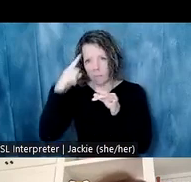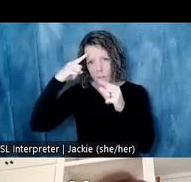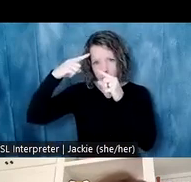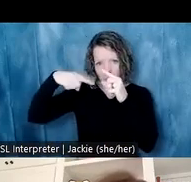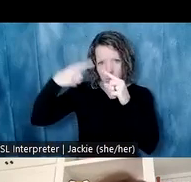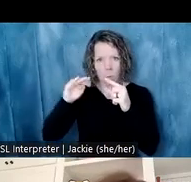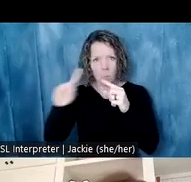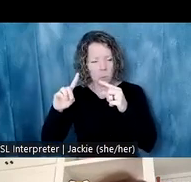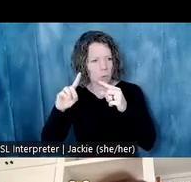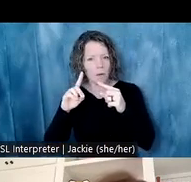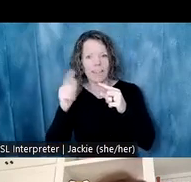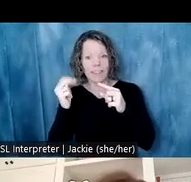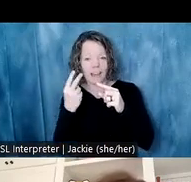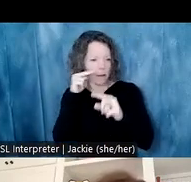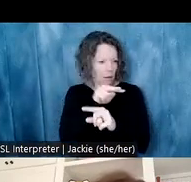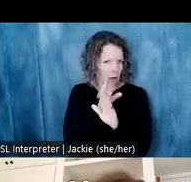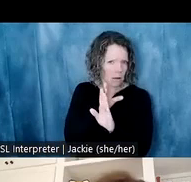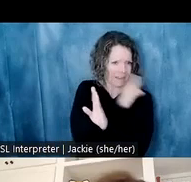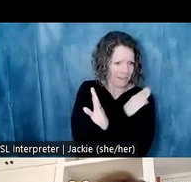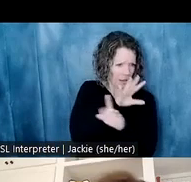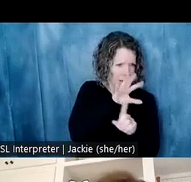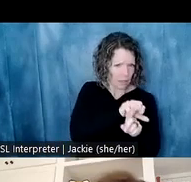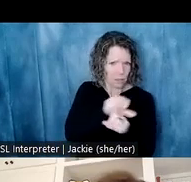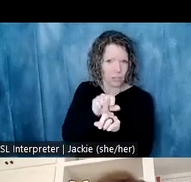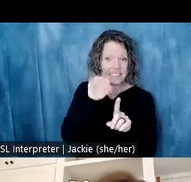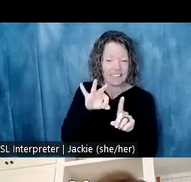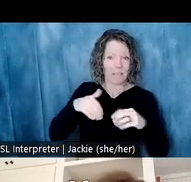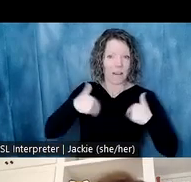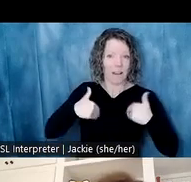problematic substance use among adolescents with co-occurring psychiatric illness.